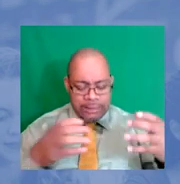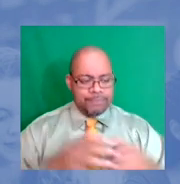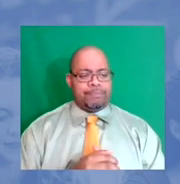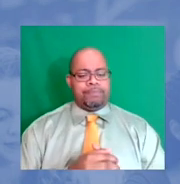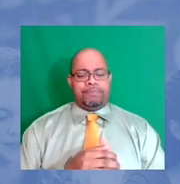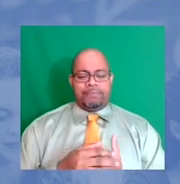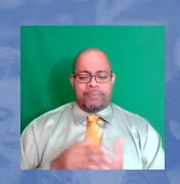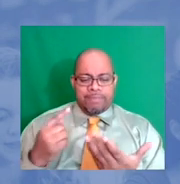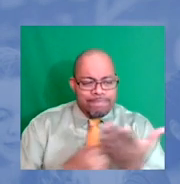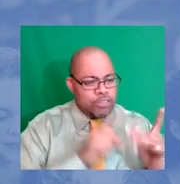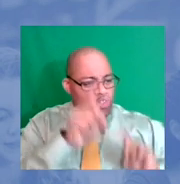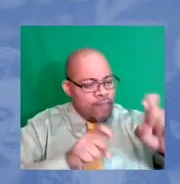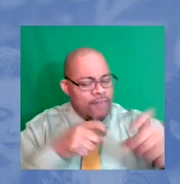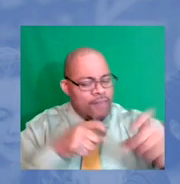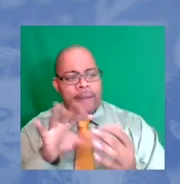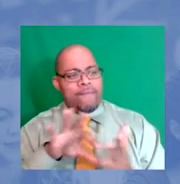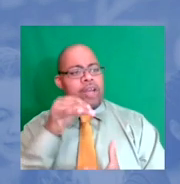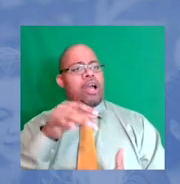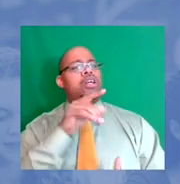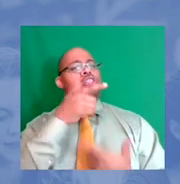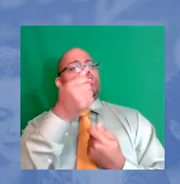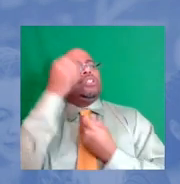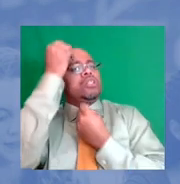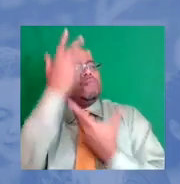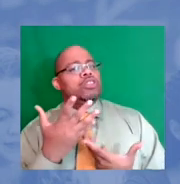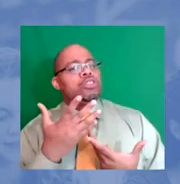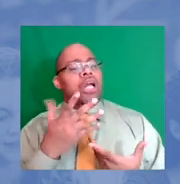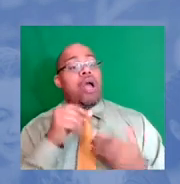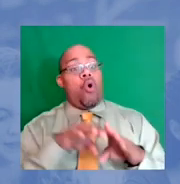FOUND A LOST INTERESTING INFORMATION. BY OPENING UP THOSE DOORS TO OUR FAMILIES,